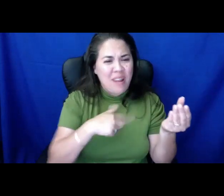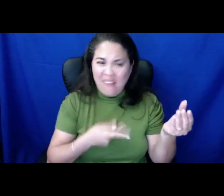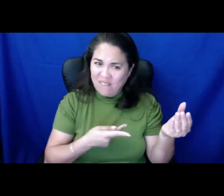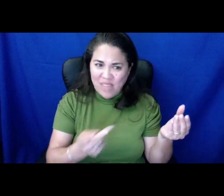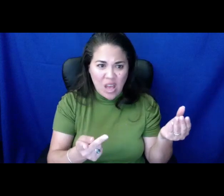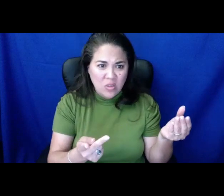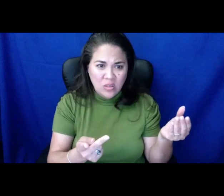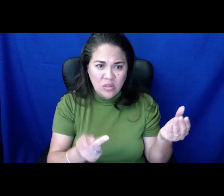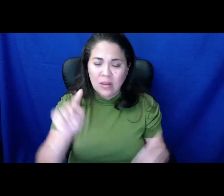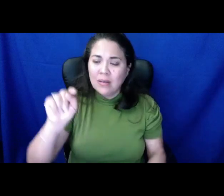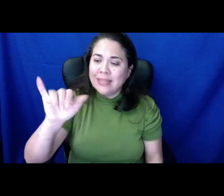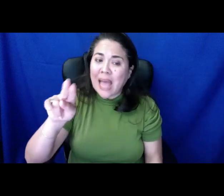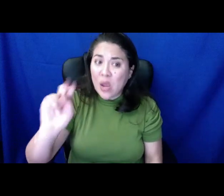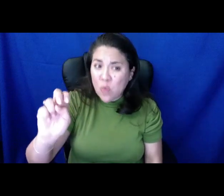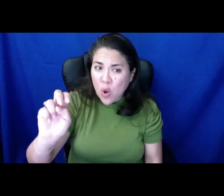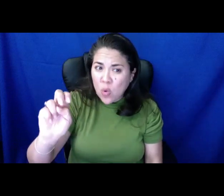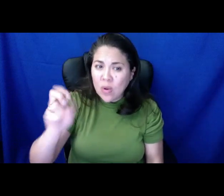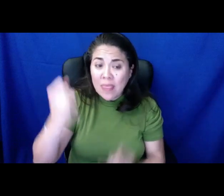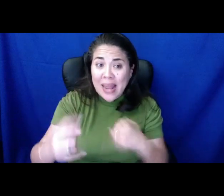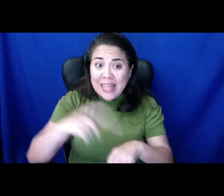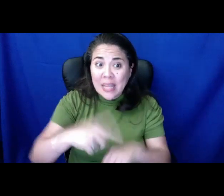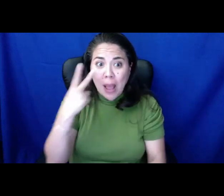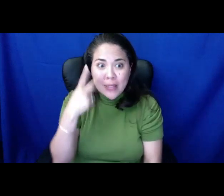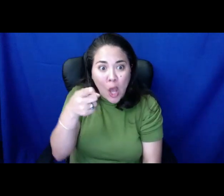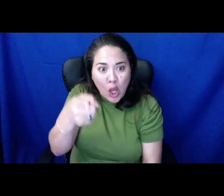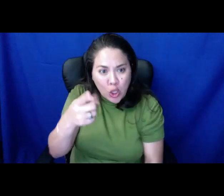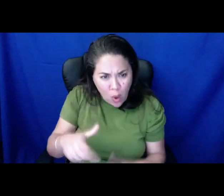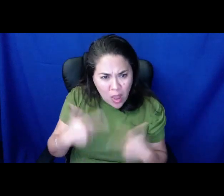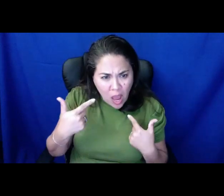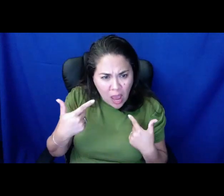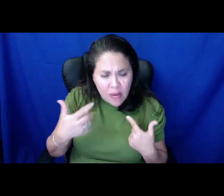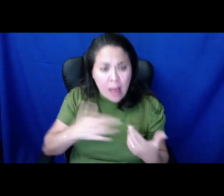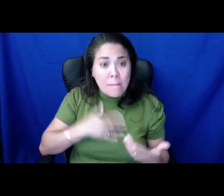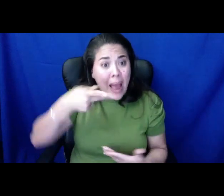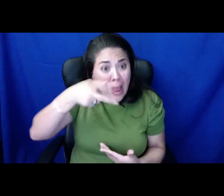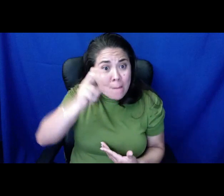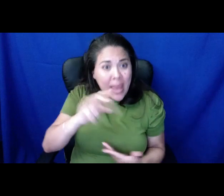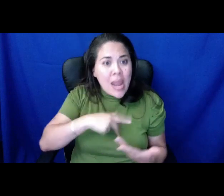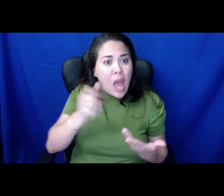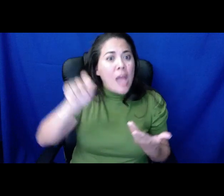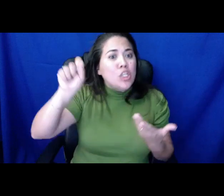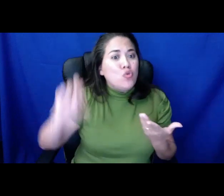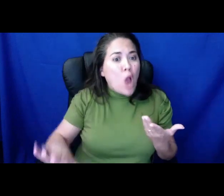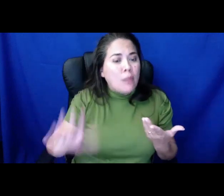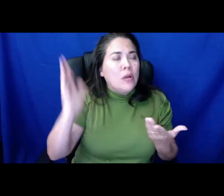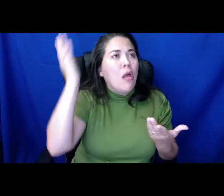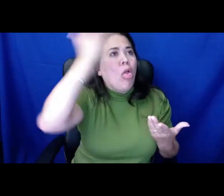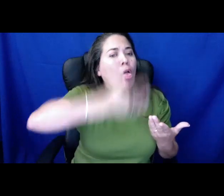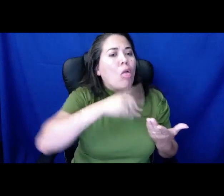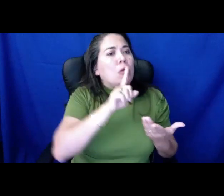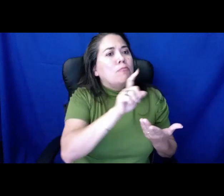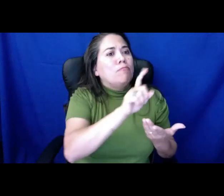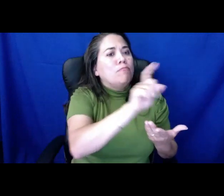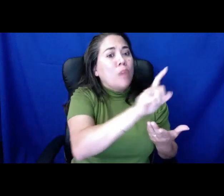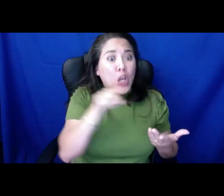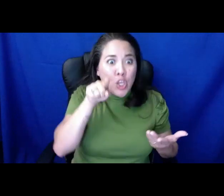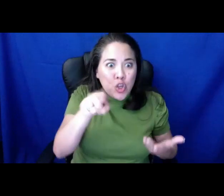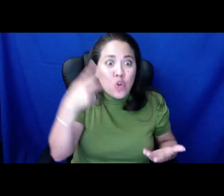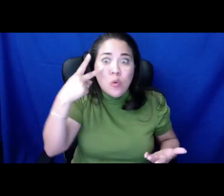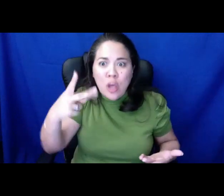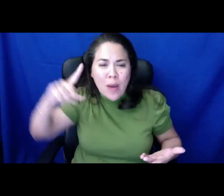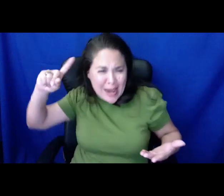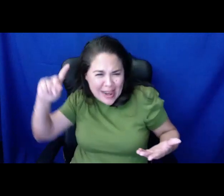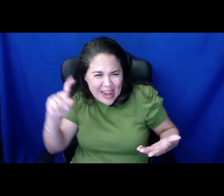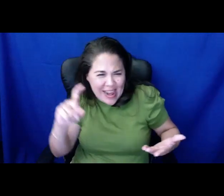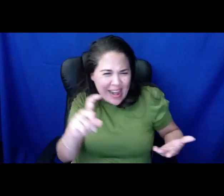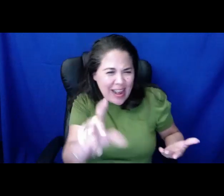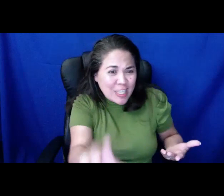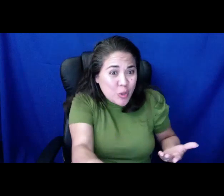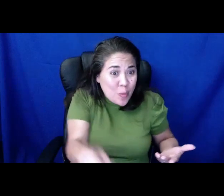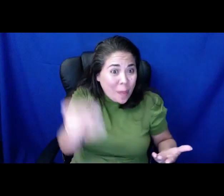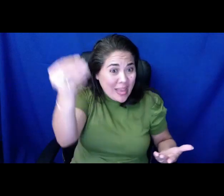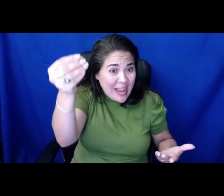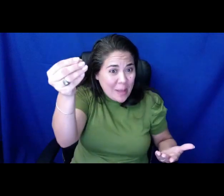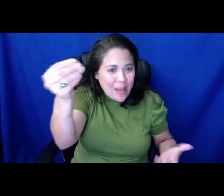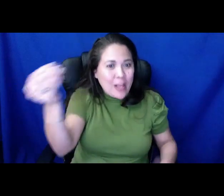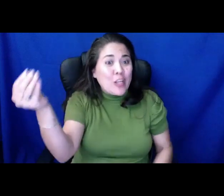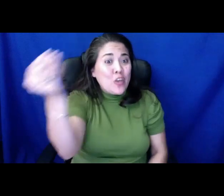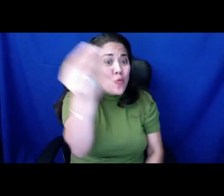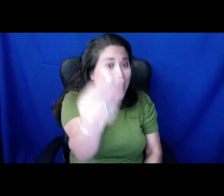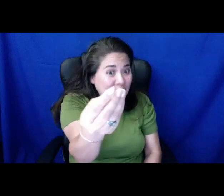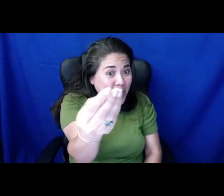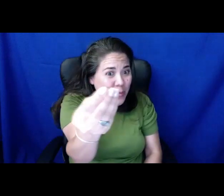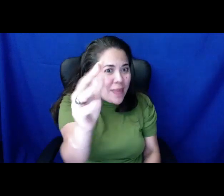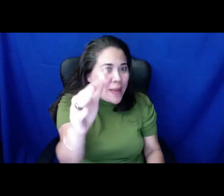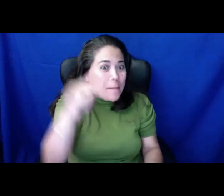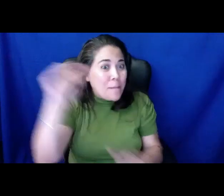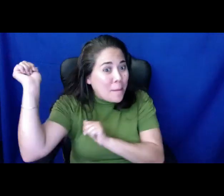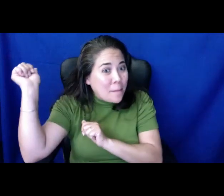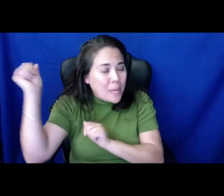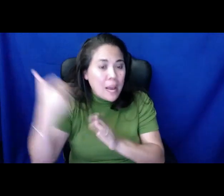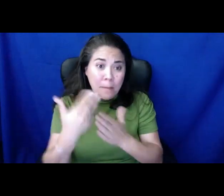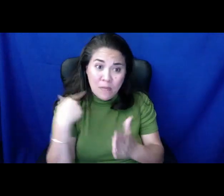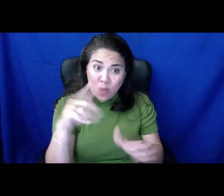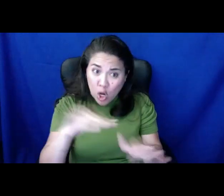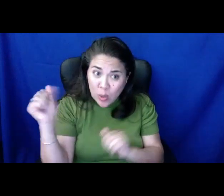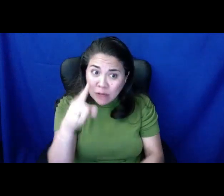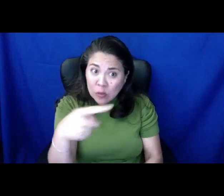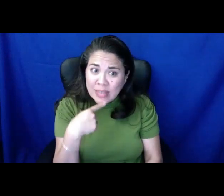Raymond Antrobus (He/Him): Tyrone last time I saw you alive I dropped a pen on the staircase didn't hear it for you saw a van down to get it handed it to me before disappearing said might be this.